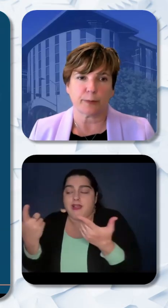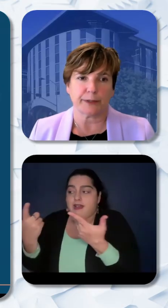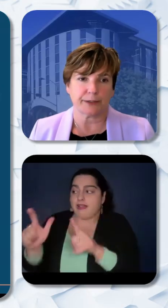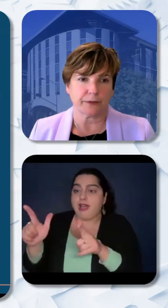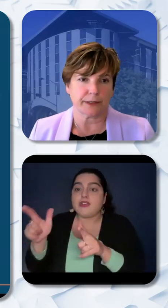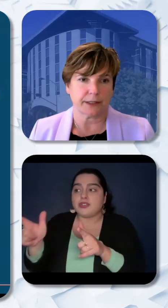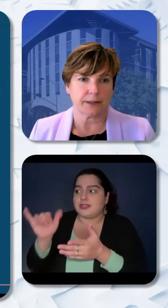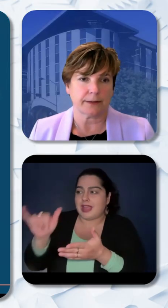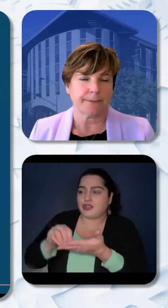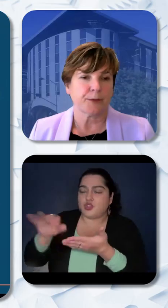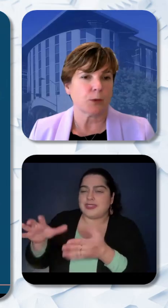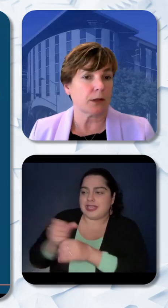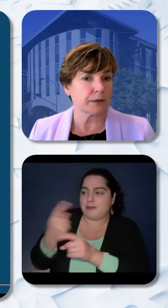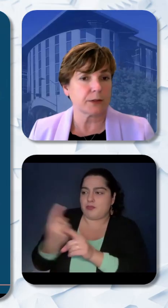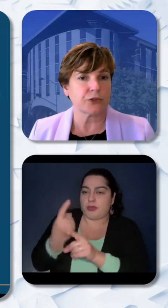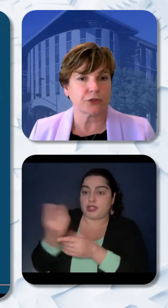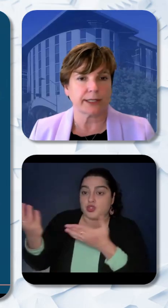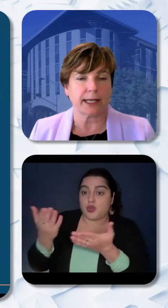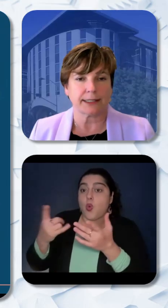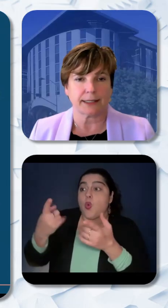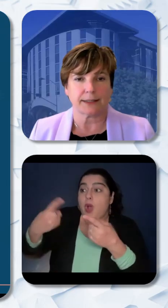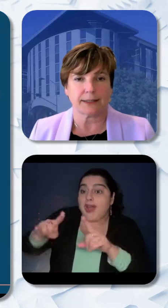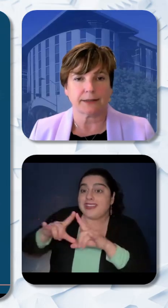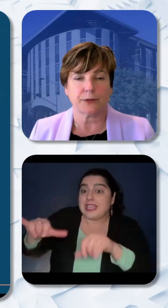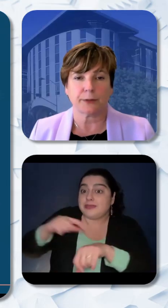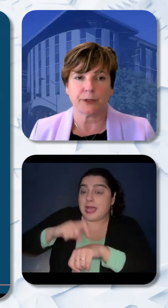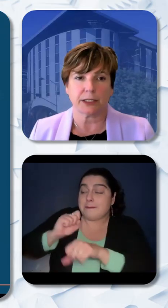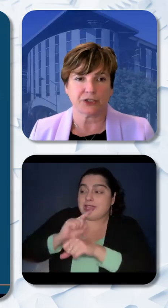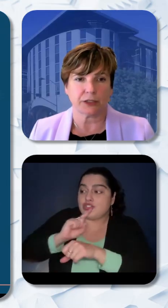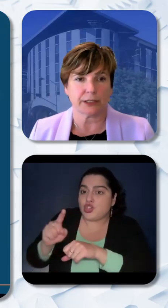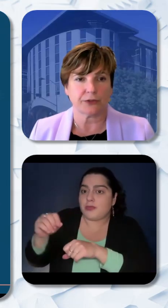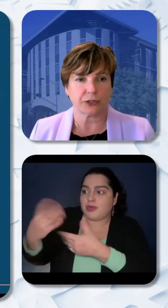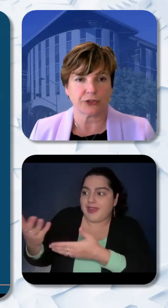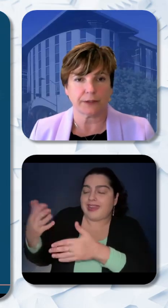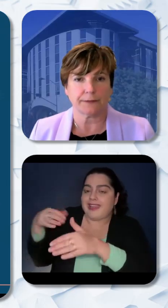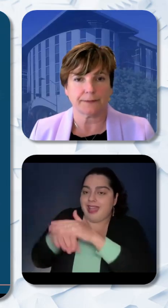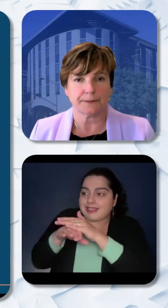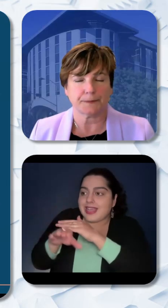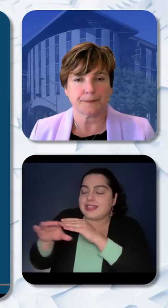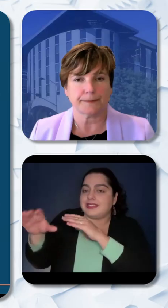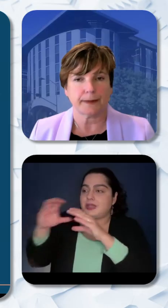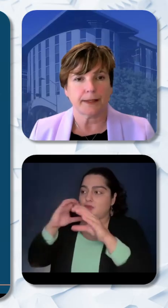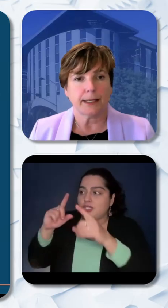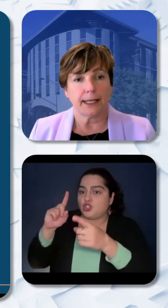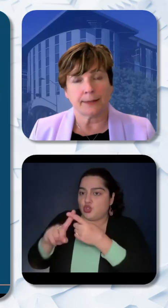appropriate services, while also ensuring access to communication and instruction.